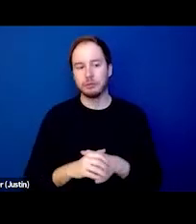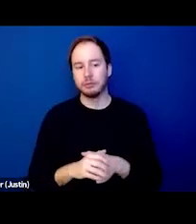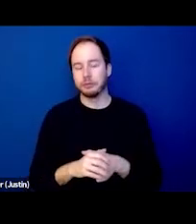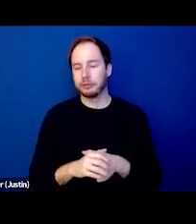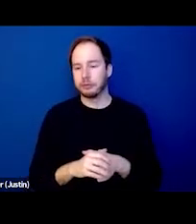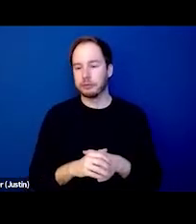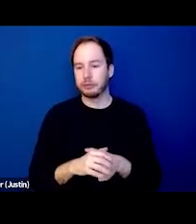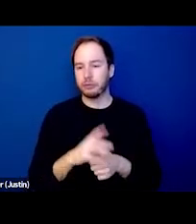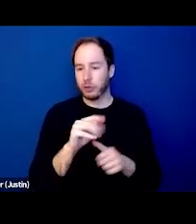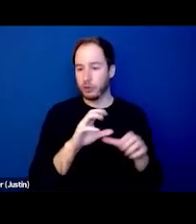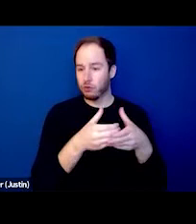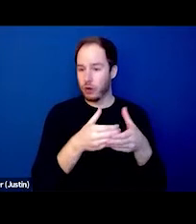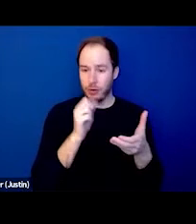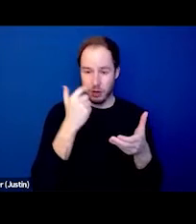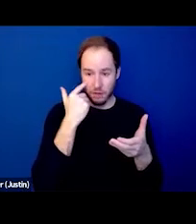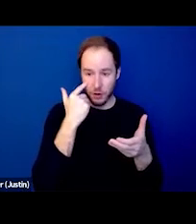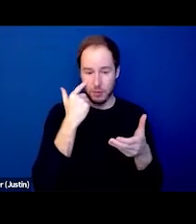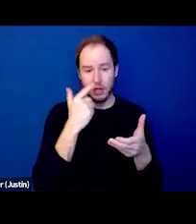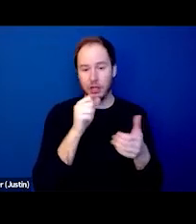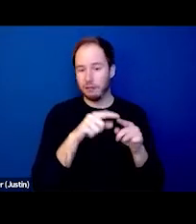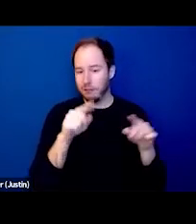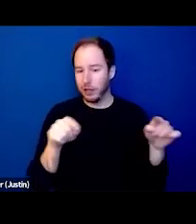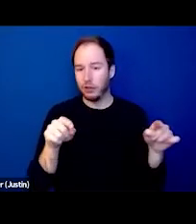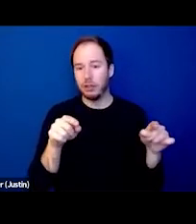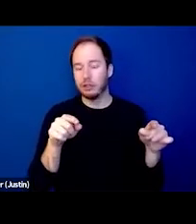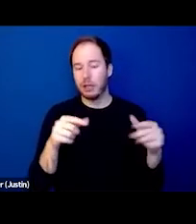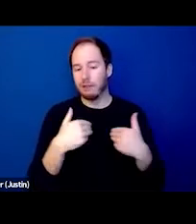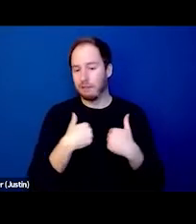The tribal governments, they can vary from just the council